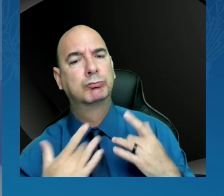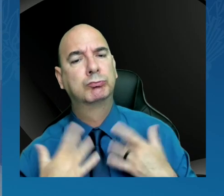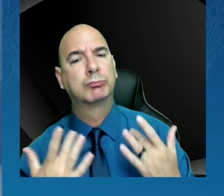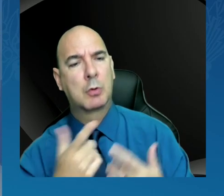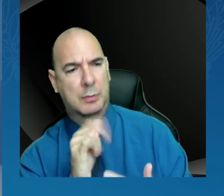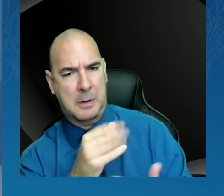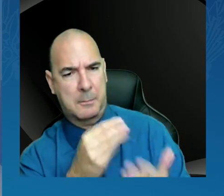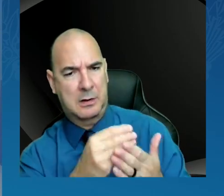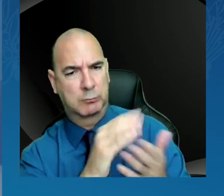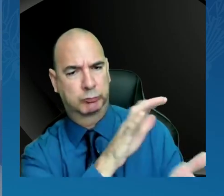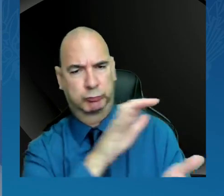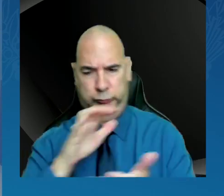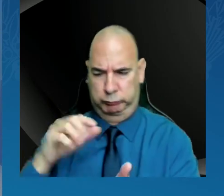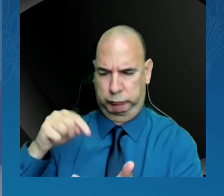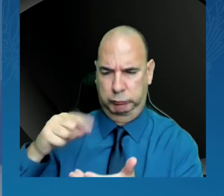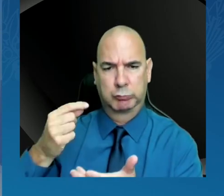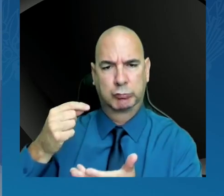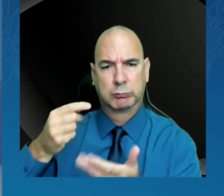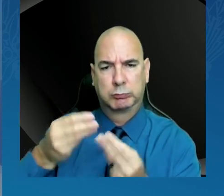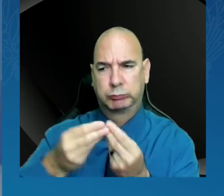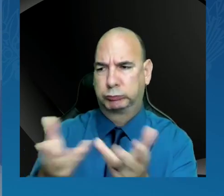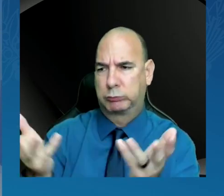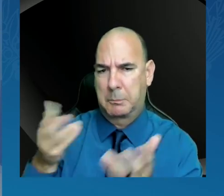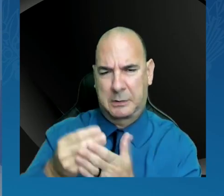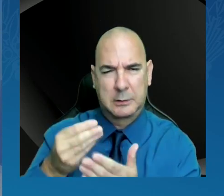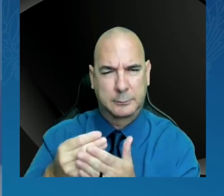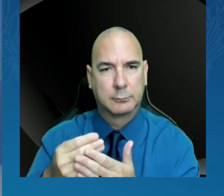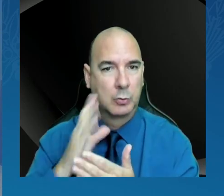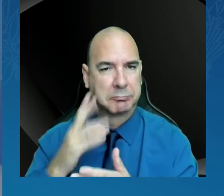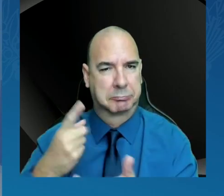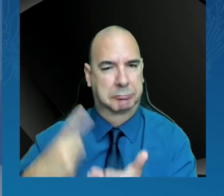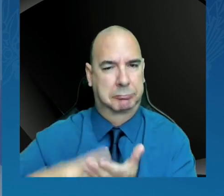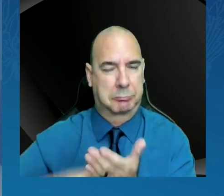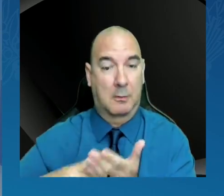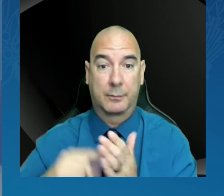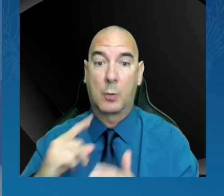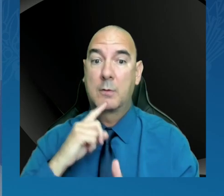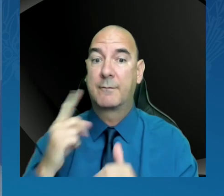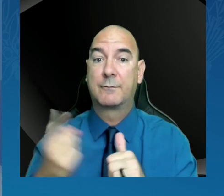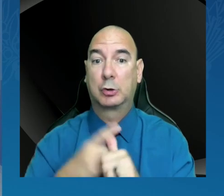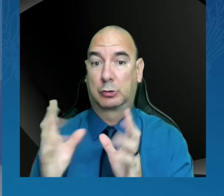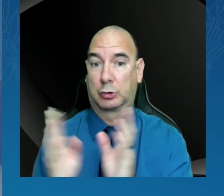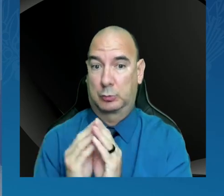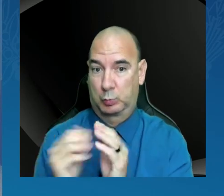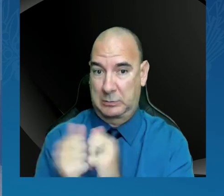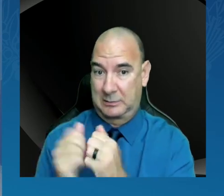and will do so with the initial session with our senior advisor to the President, Julie Rodriguez,